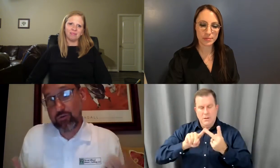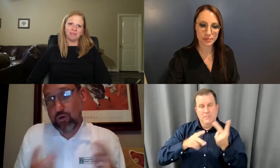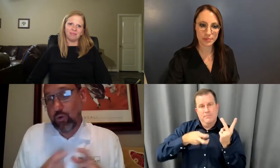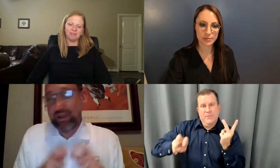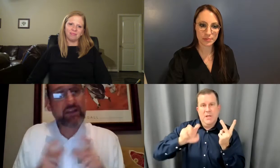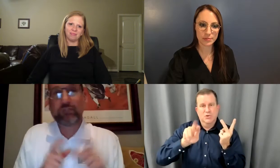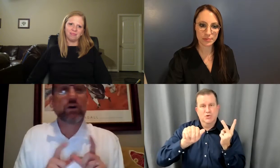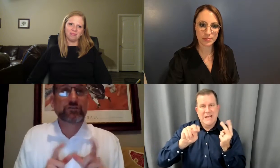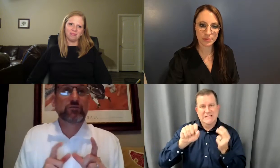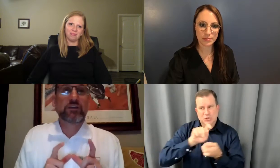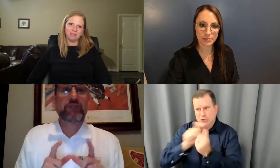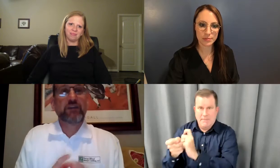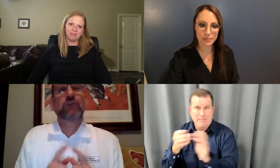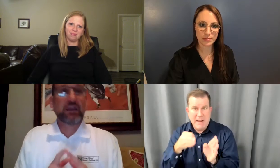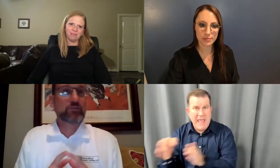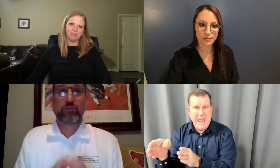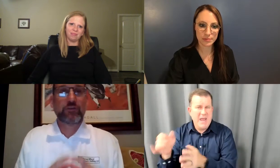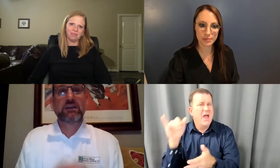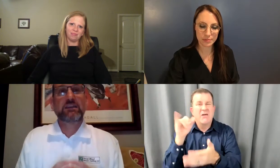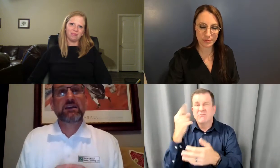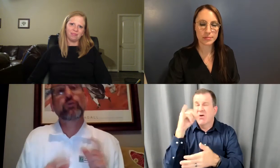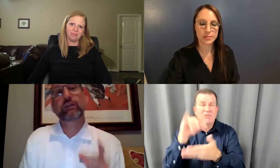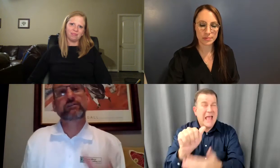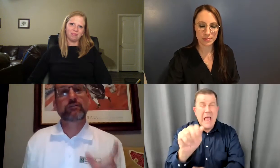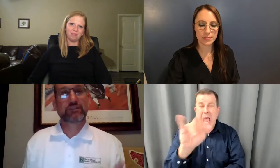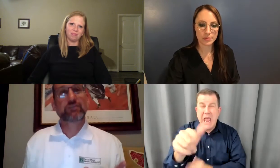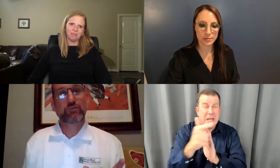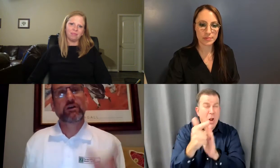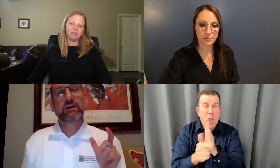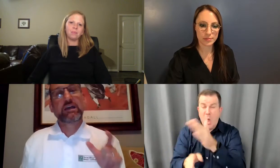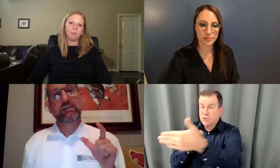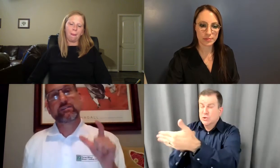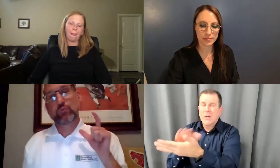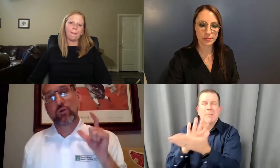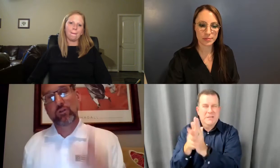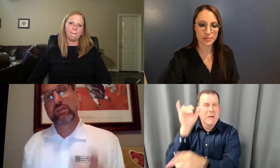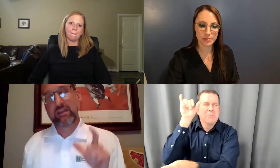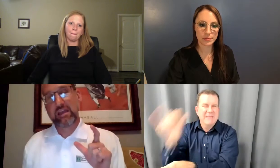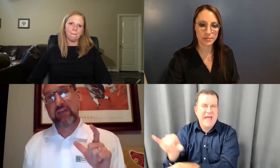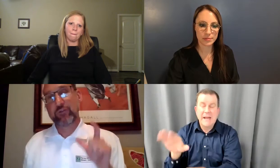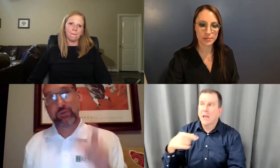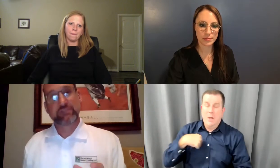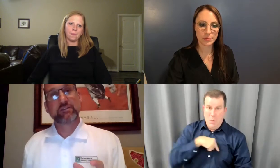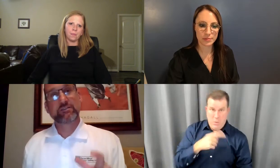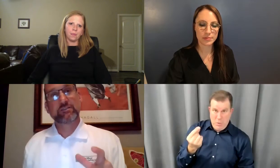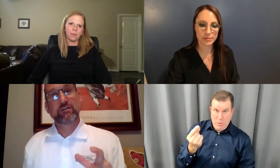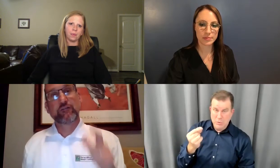what any lawsuit that I've ever handled under the ADA really turns into, is we're looking at their business